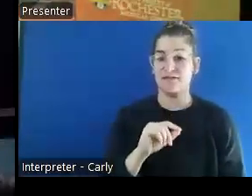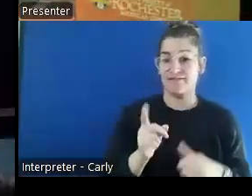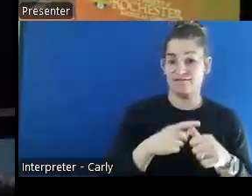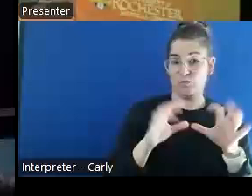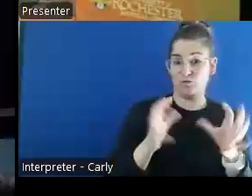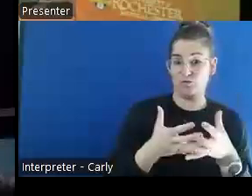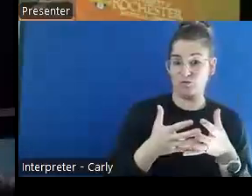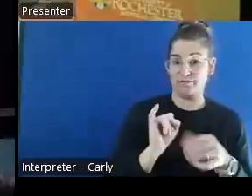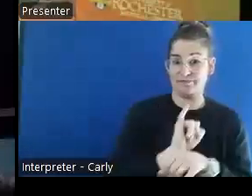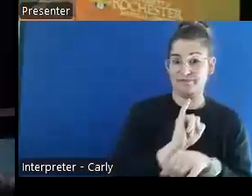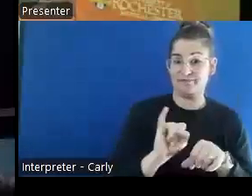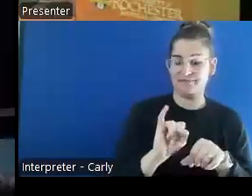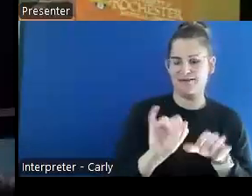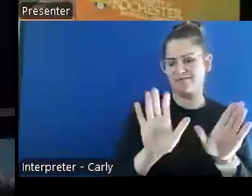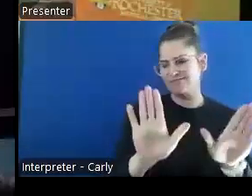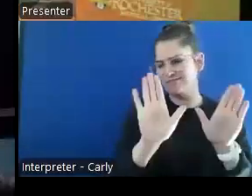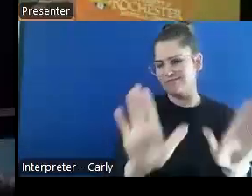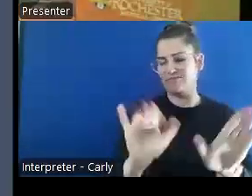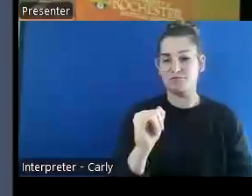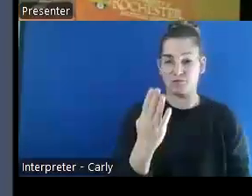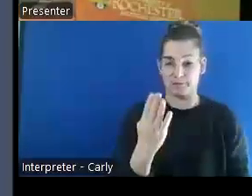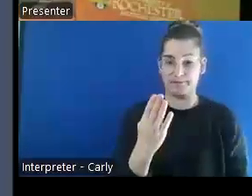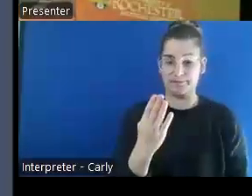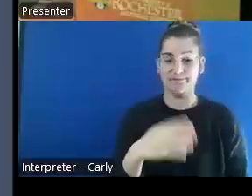out patient clinic and they did a wonderful job and our current intern class is doing really